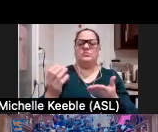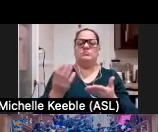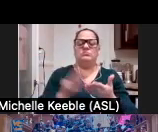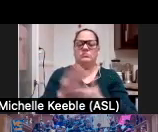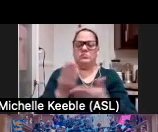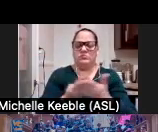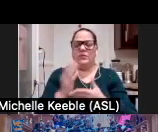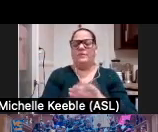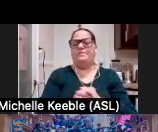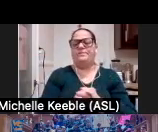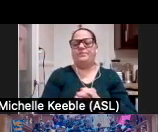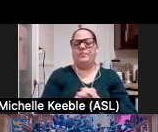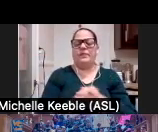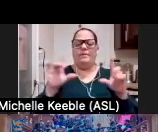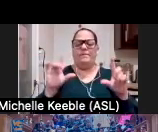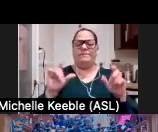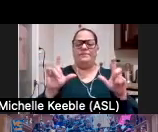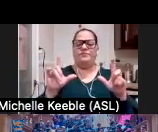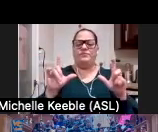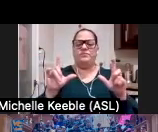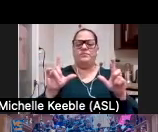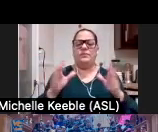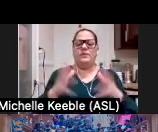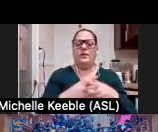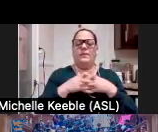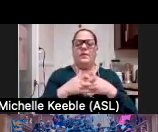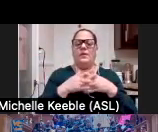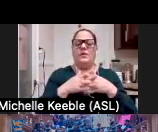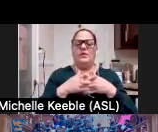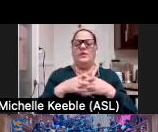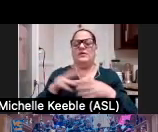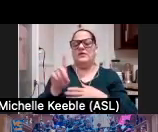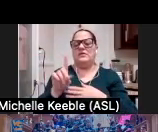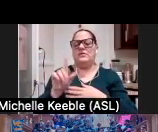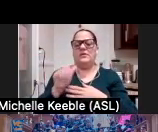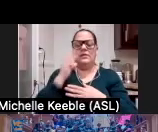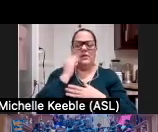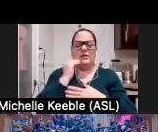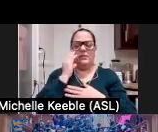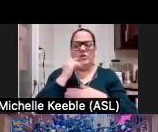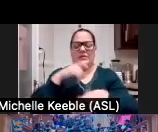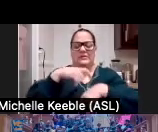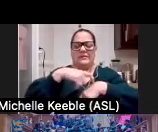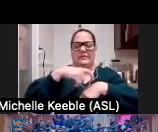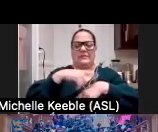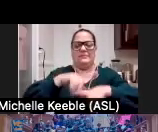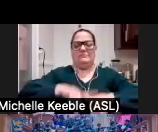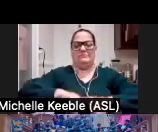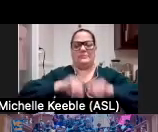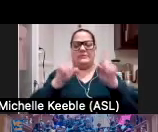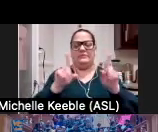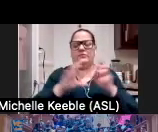it's it's a snapshot of the American disability experience at a different time, but it it drives